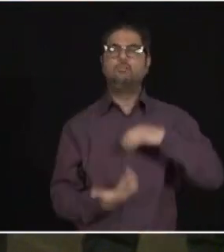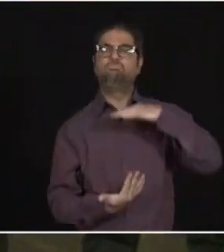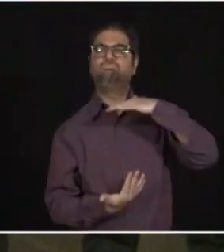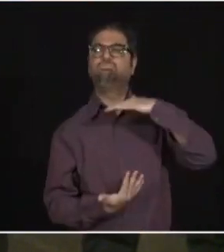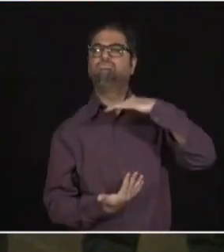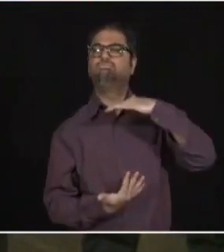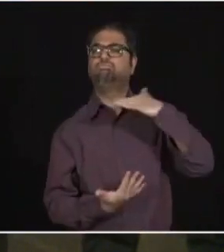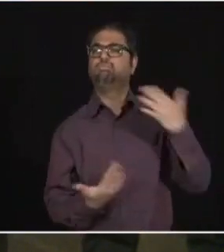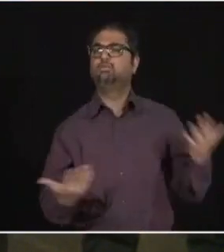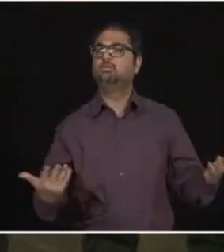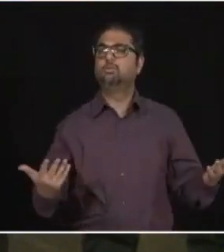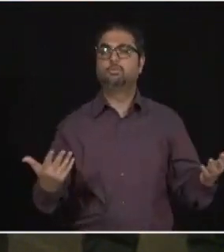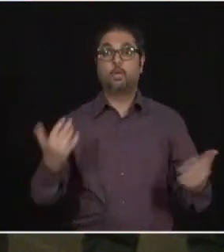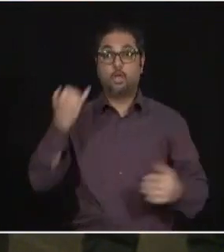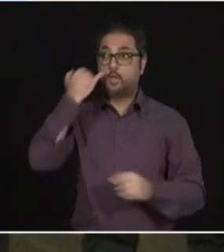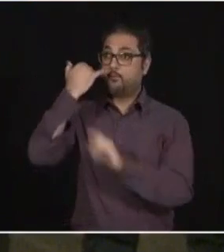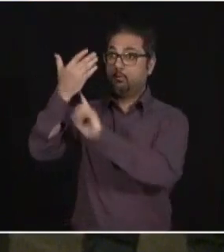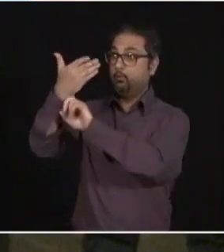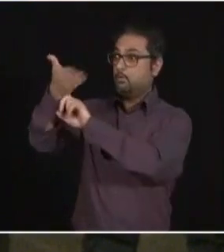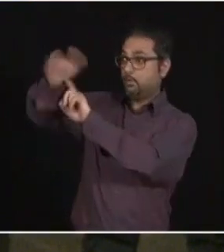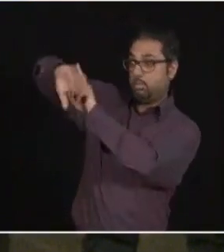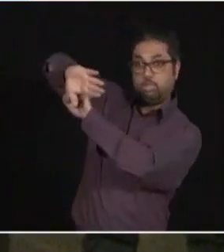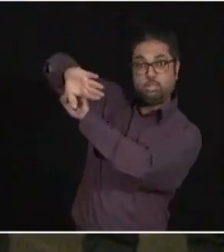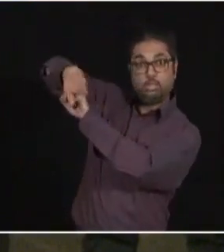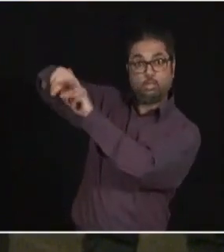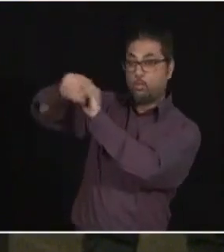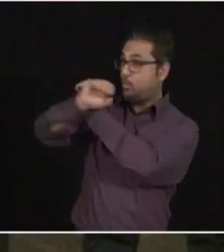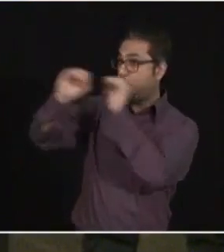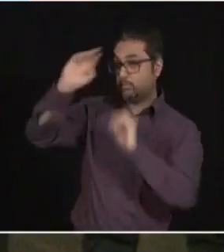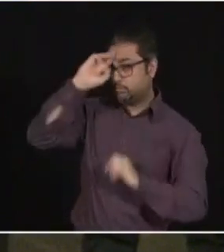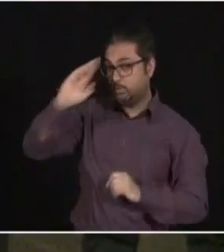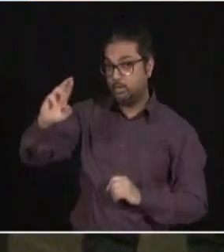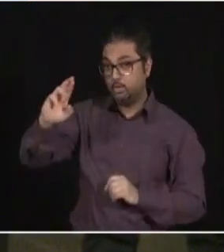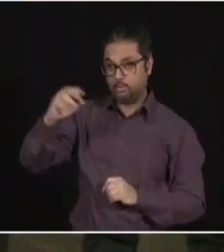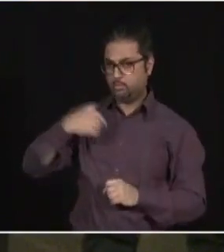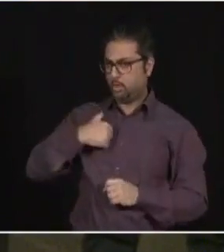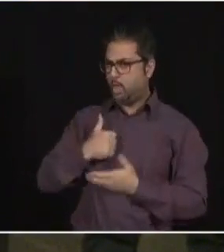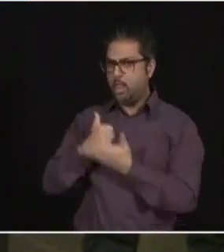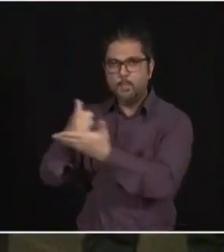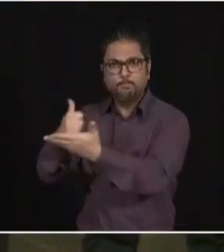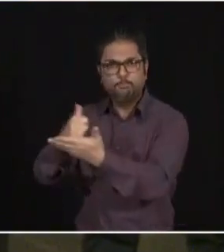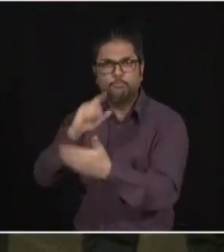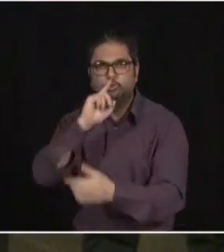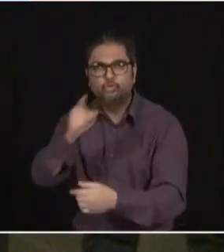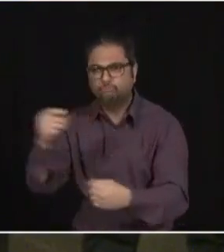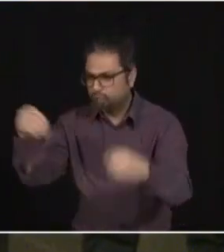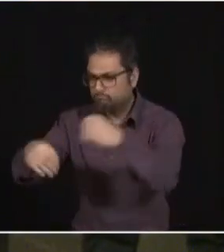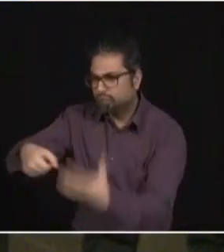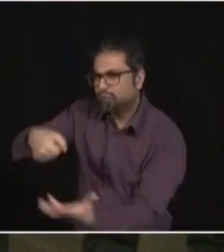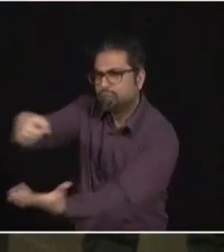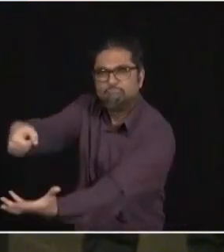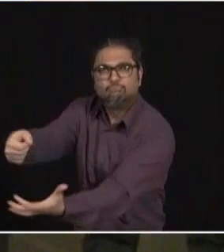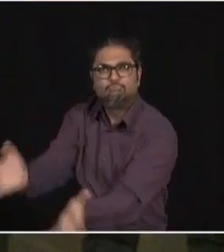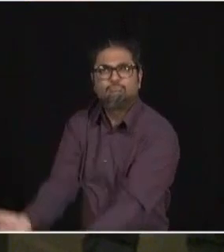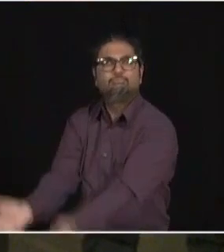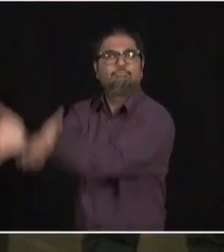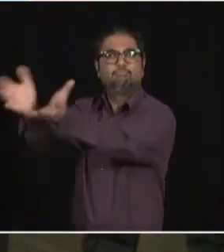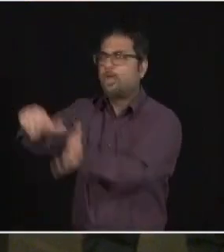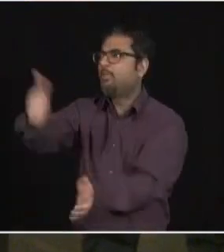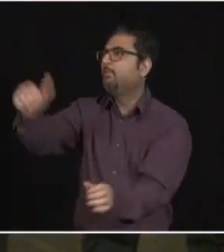respect our country, I'll be the first to help them pack their bags and they can find a country that they want.